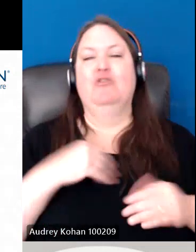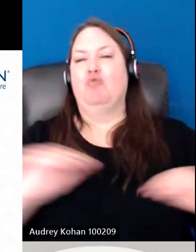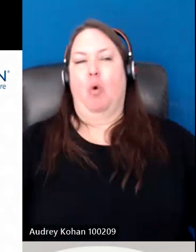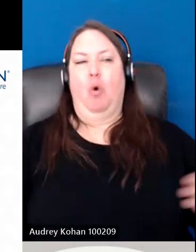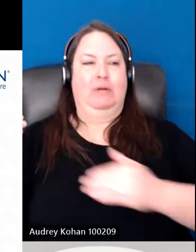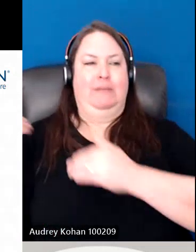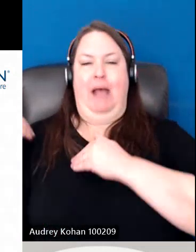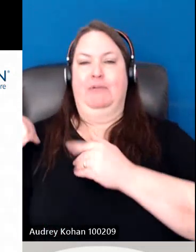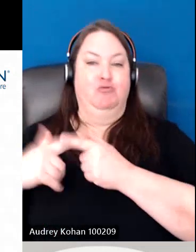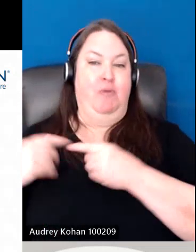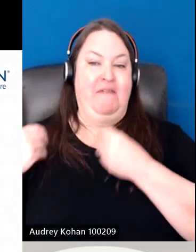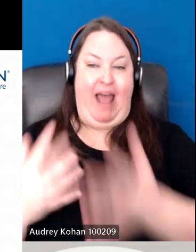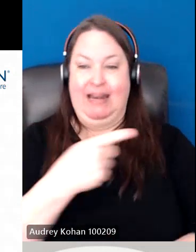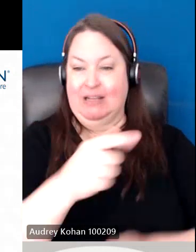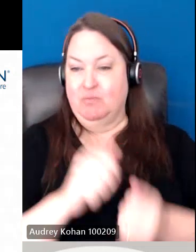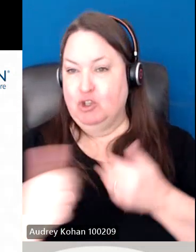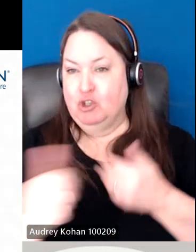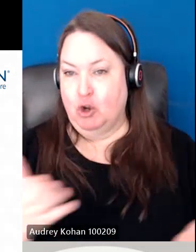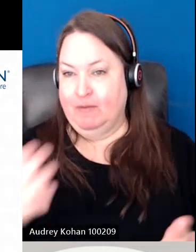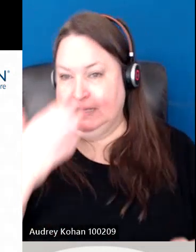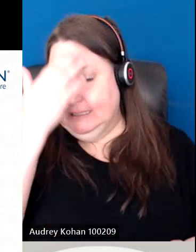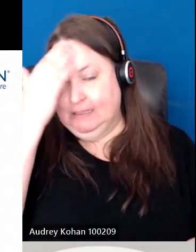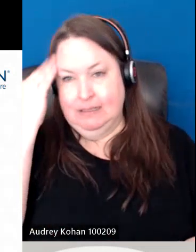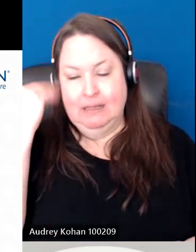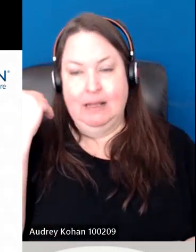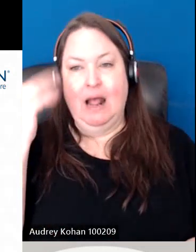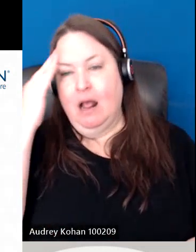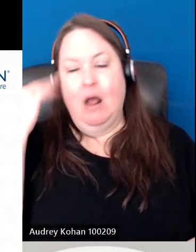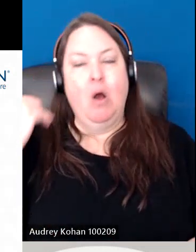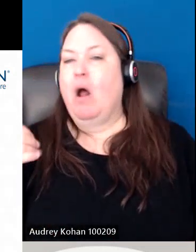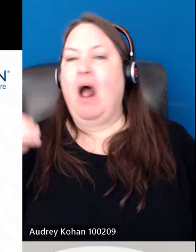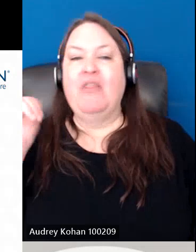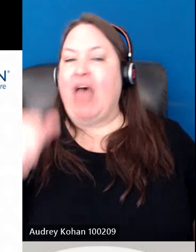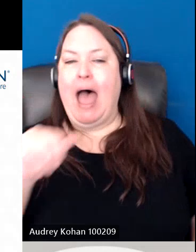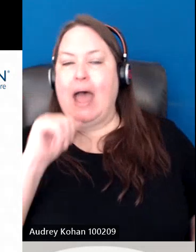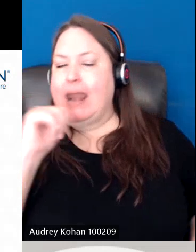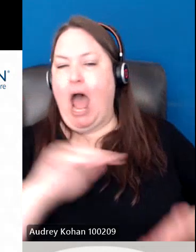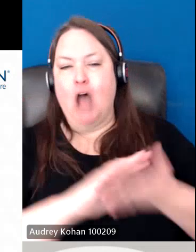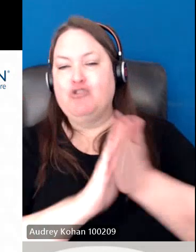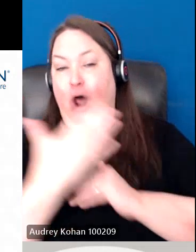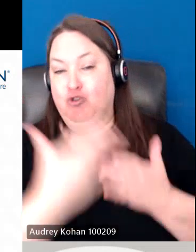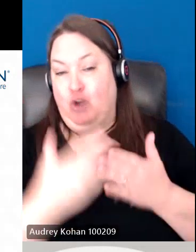to provide him with services that did not turn out good for them let me tell you so you are